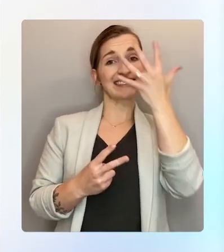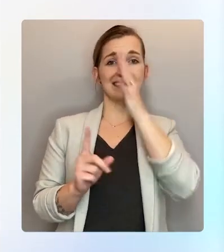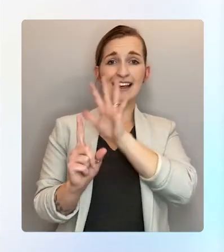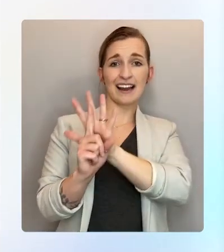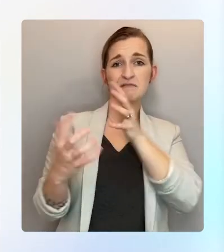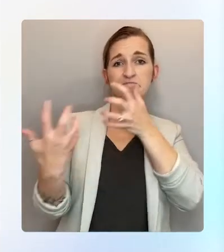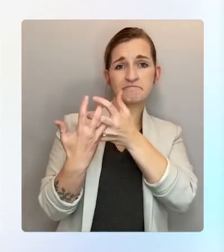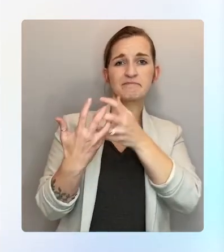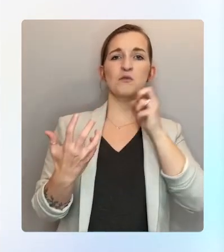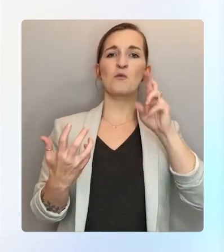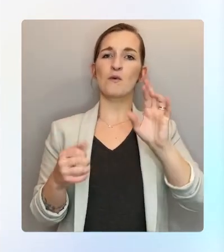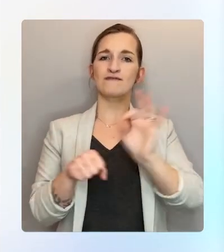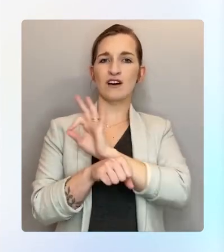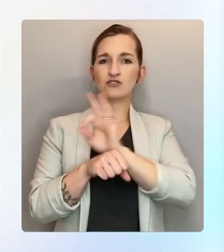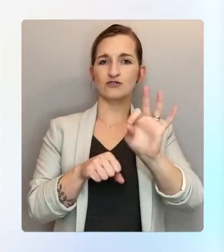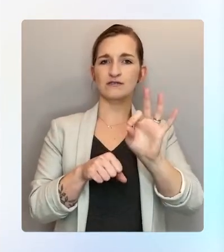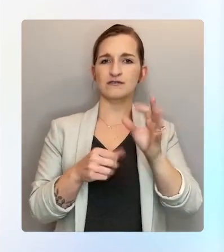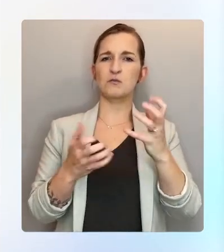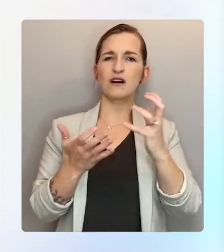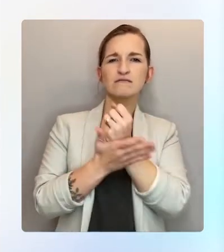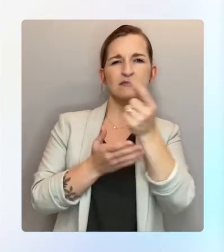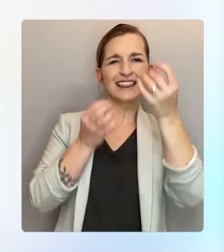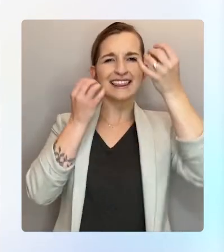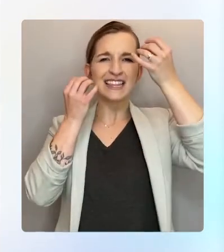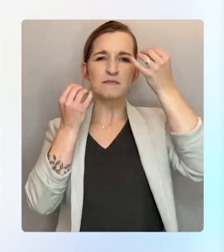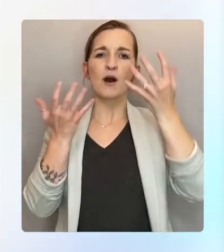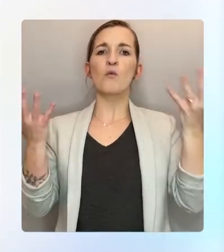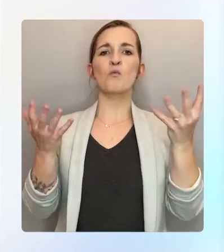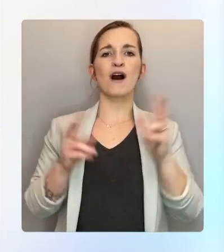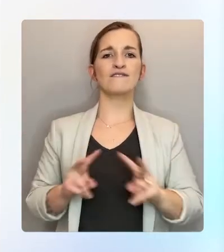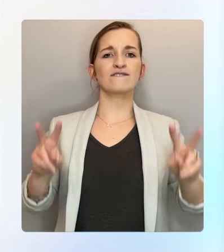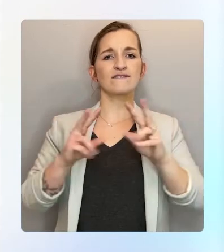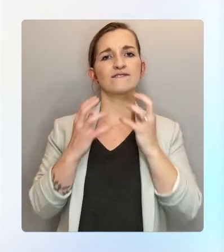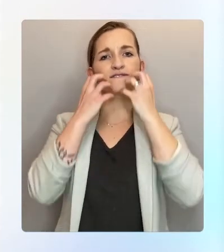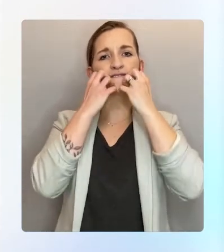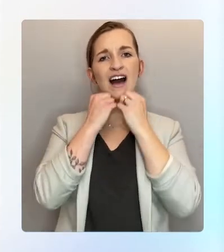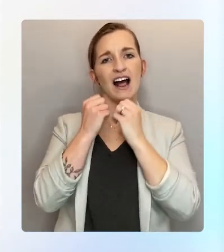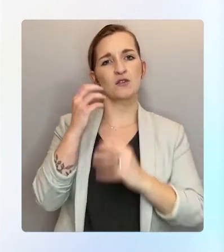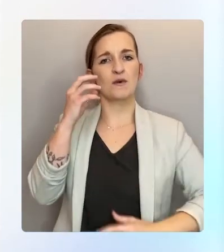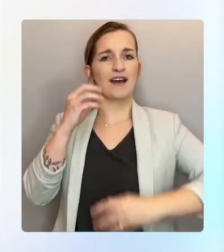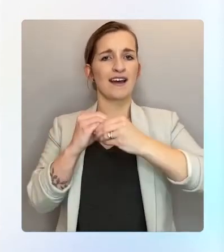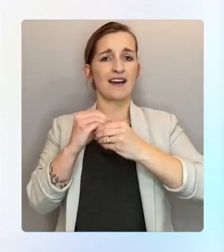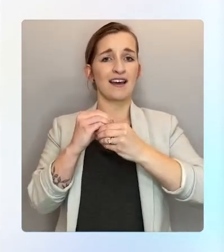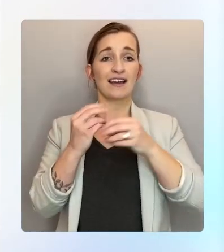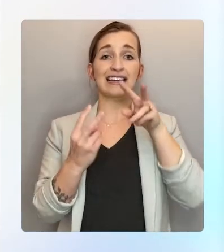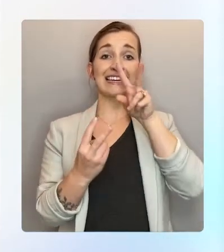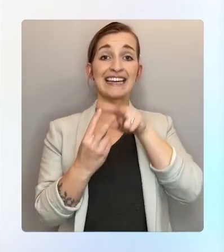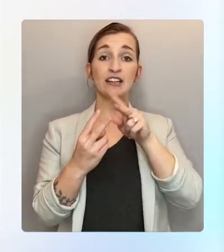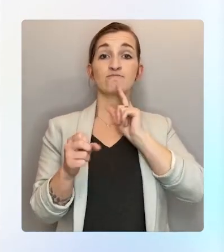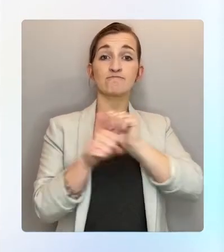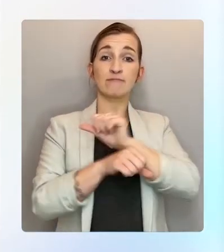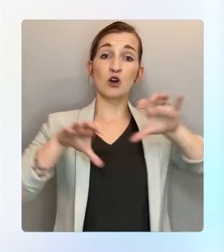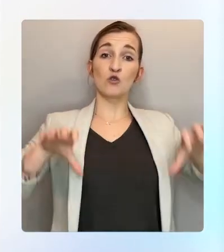So we want you to be thoughtful about the value you're adding in the utility sense, or whether some novelty